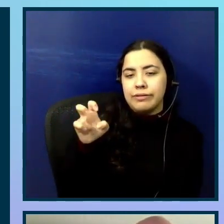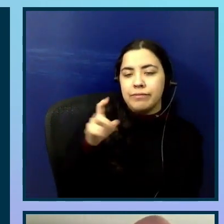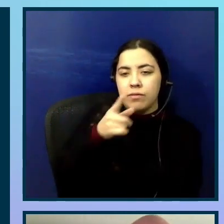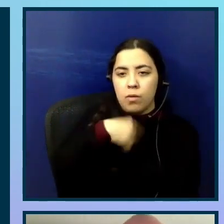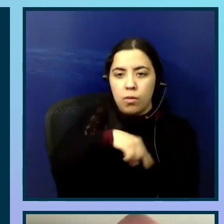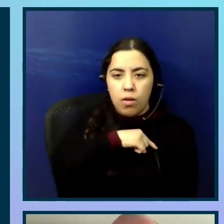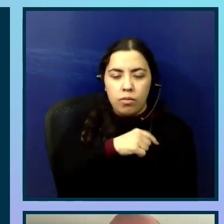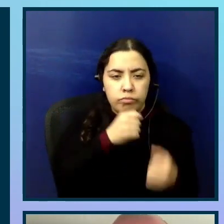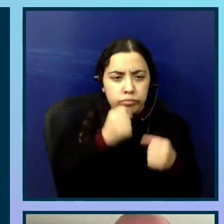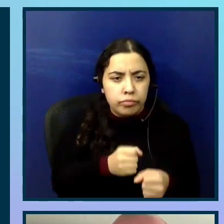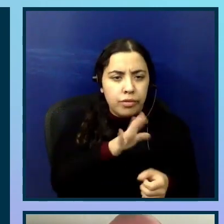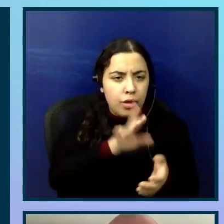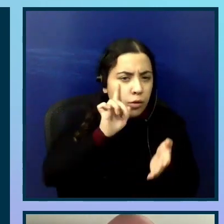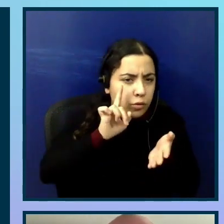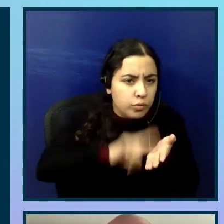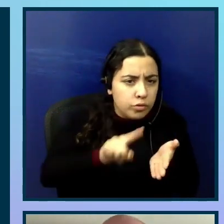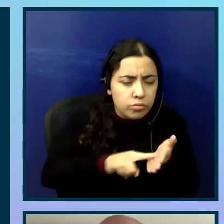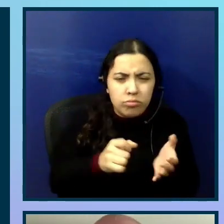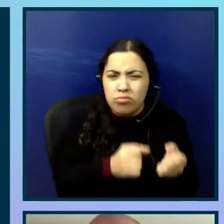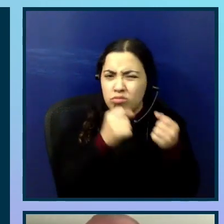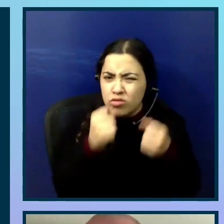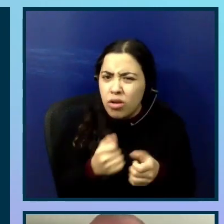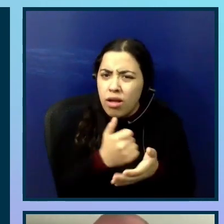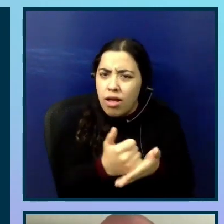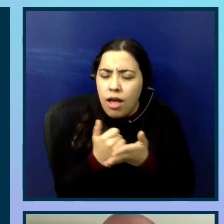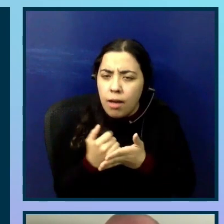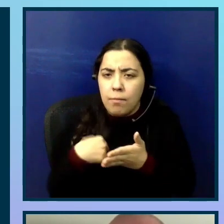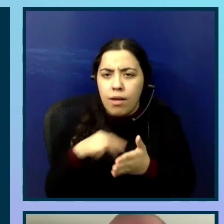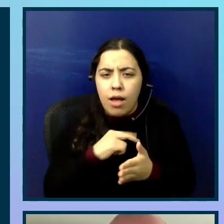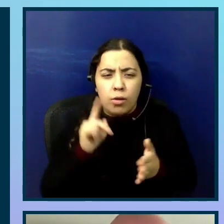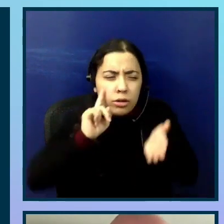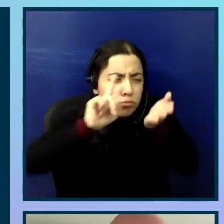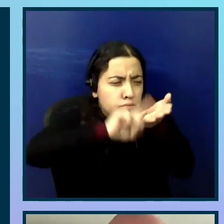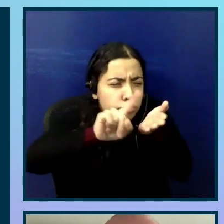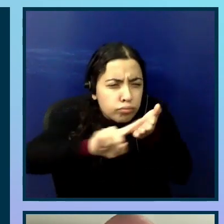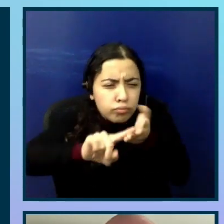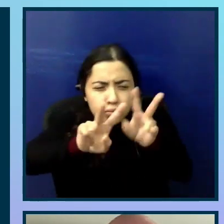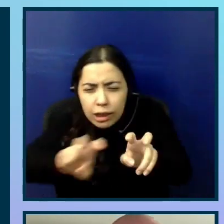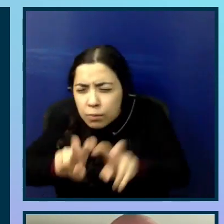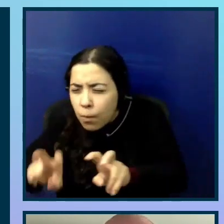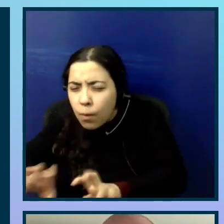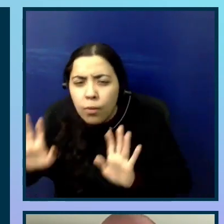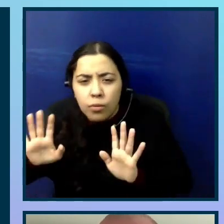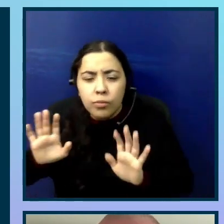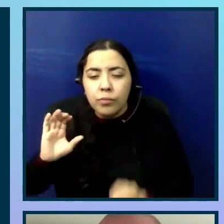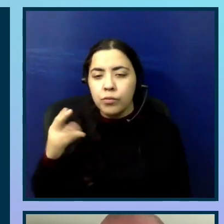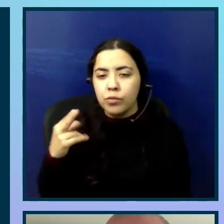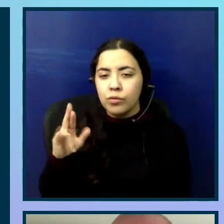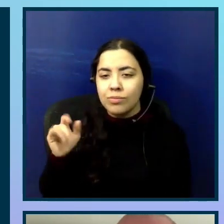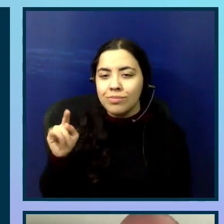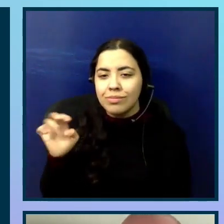because it's incredibly useful for our exploration. And Christine knows has just delivered a session on that.